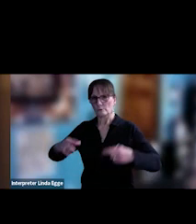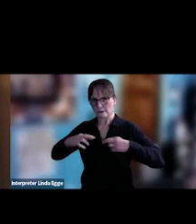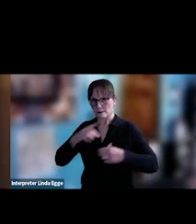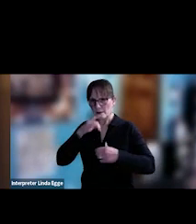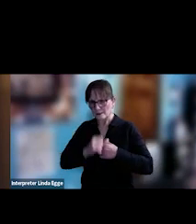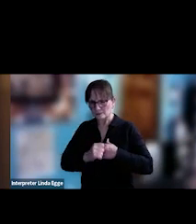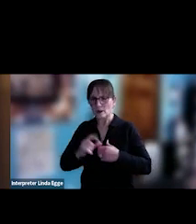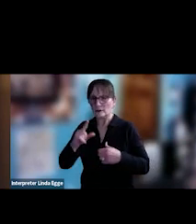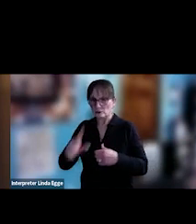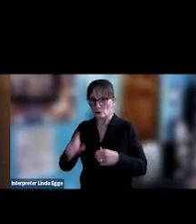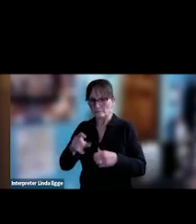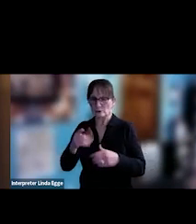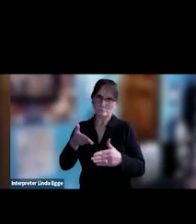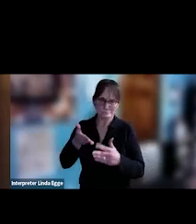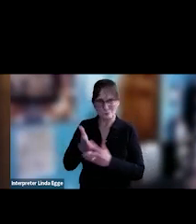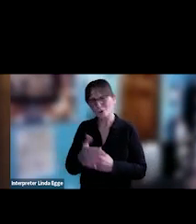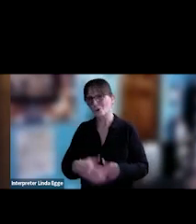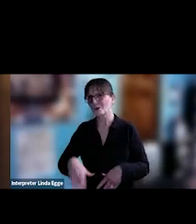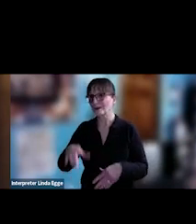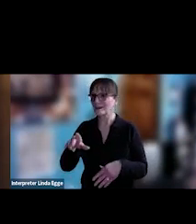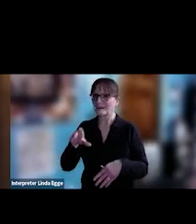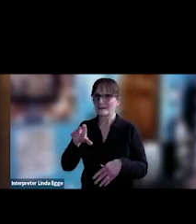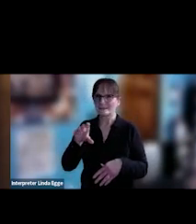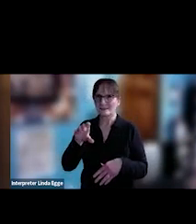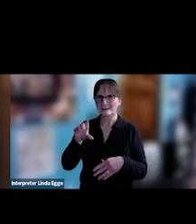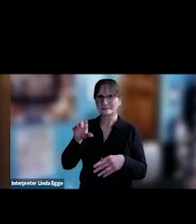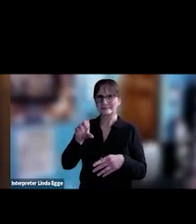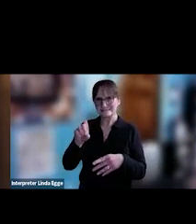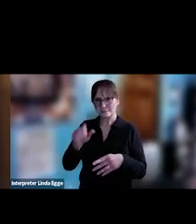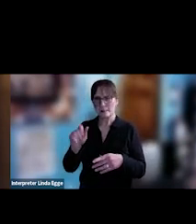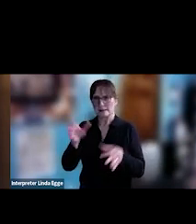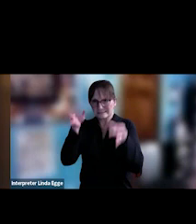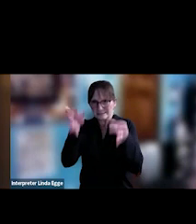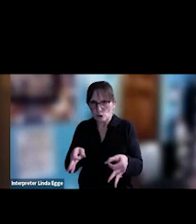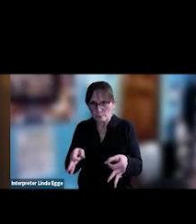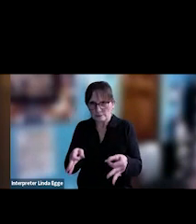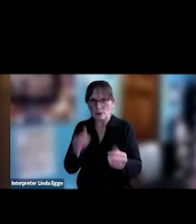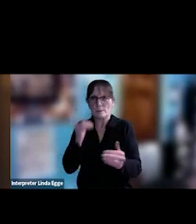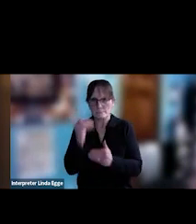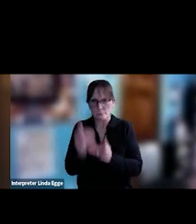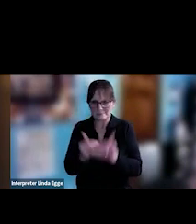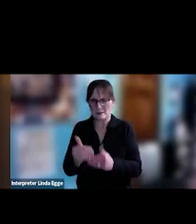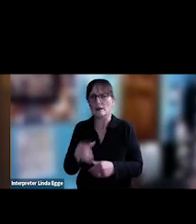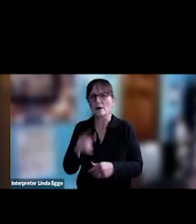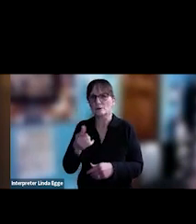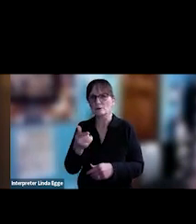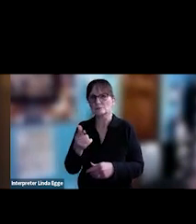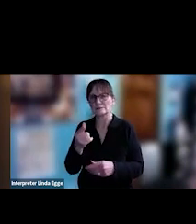you have to go through the disability determination process, and there is a 24-month waiting period